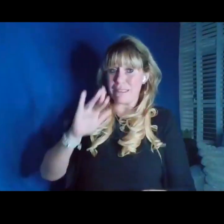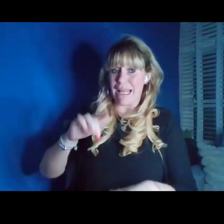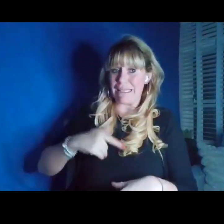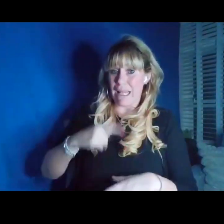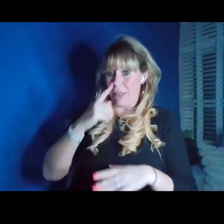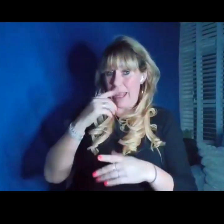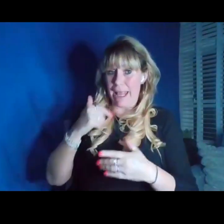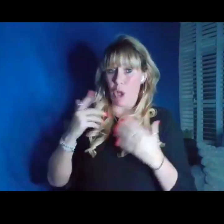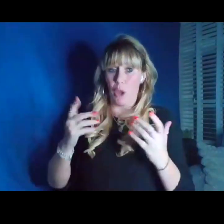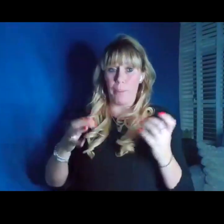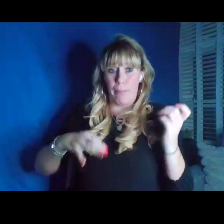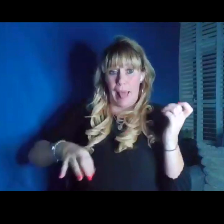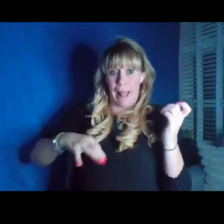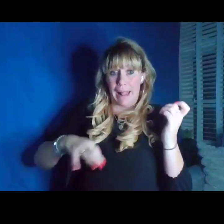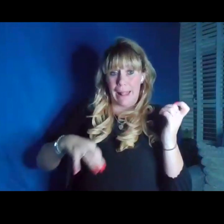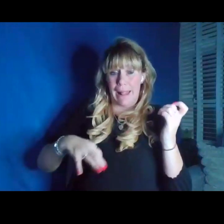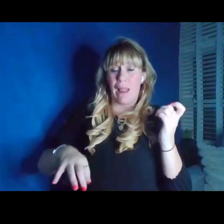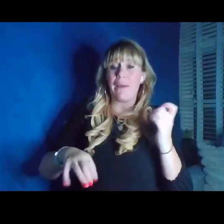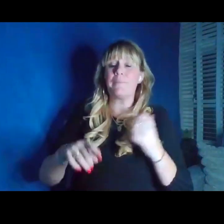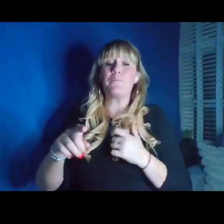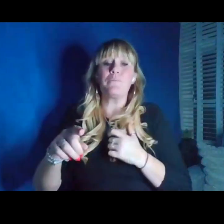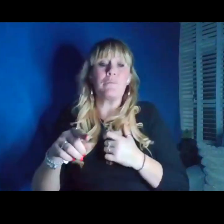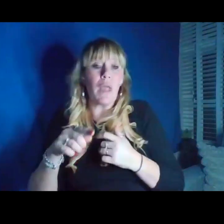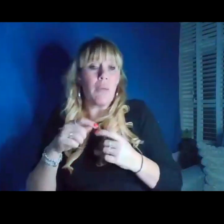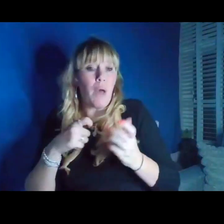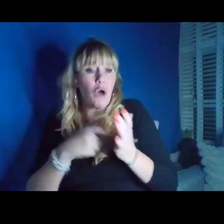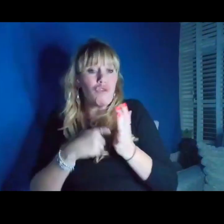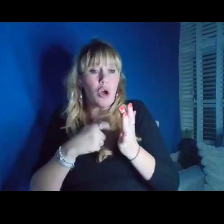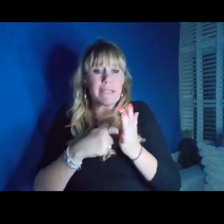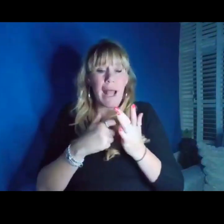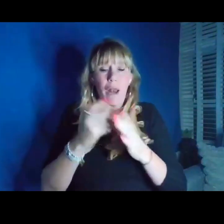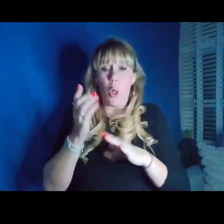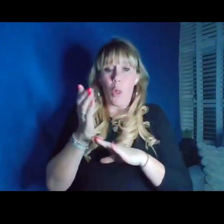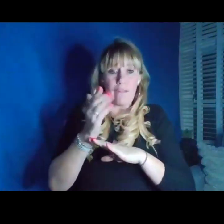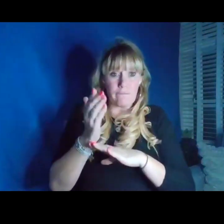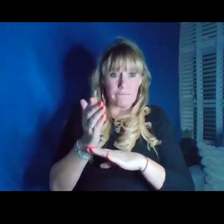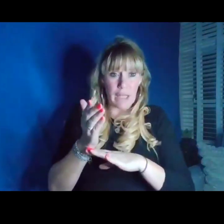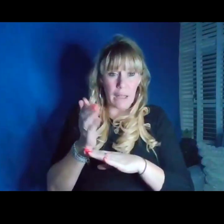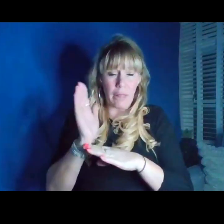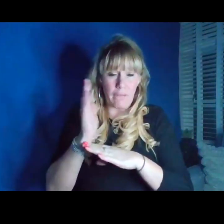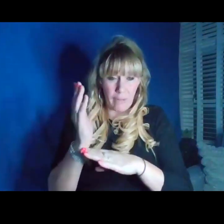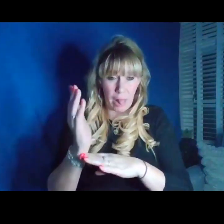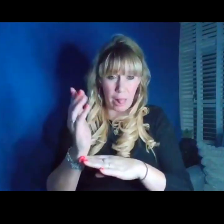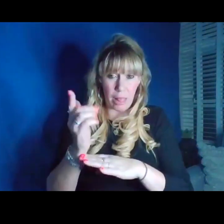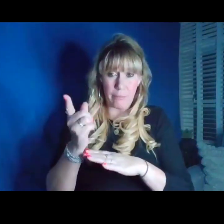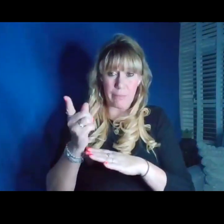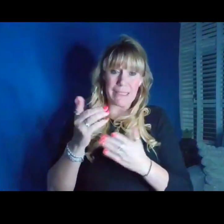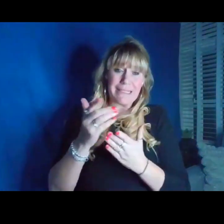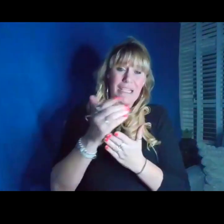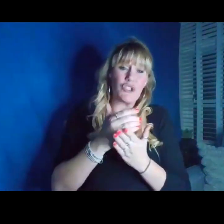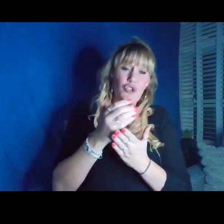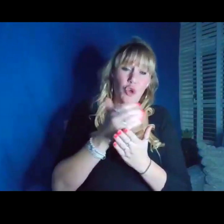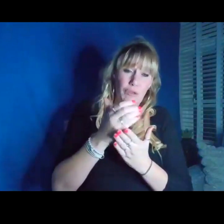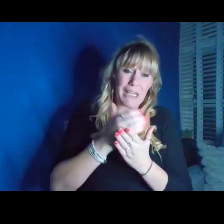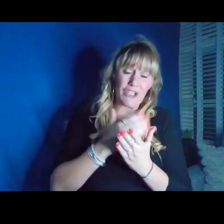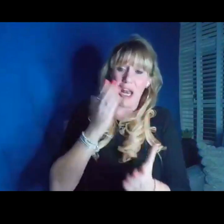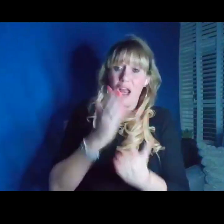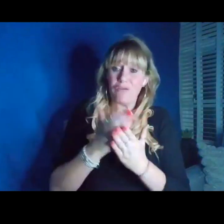The rest of our footage of Roxana from 2016 is in storage, and I really wanted to demonstrate Roxi's musical